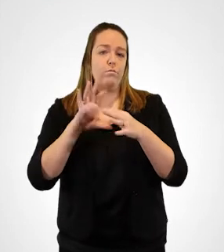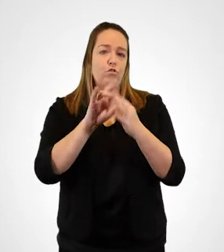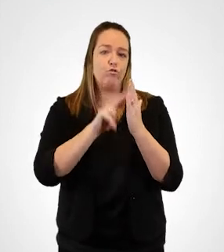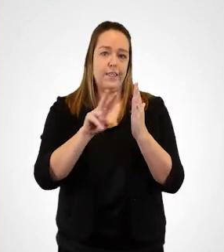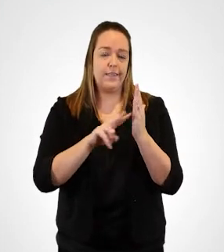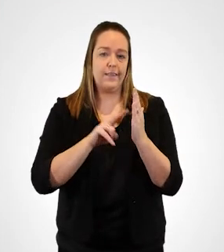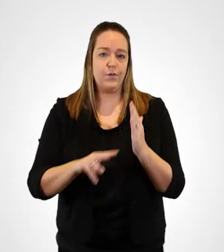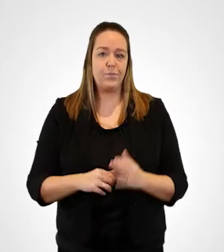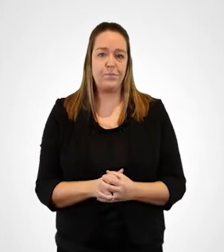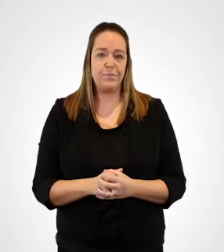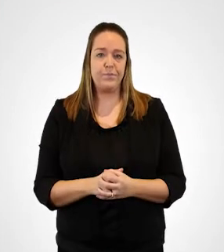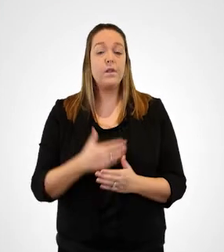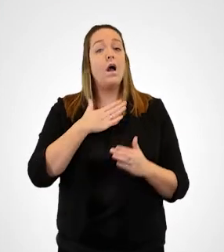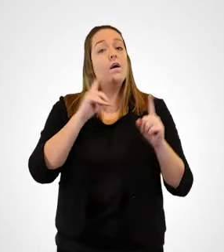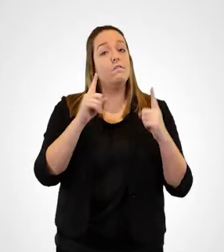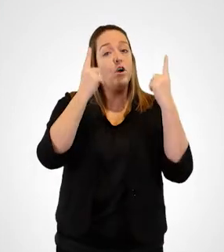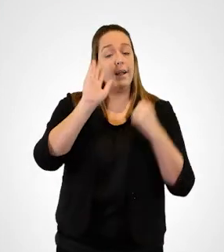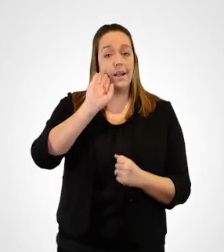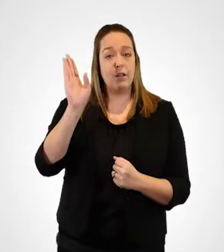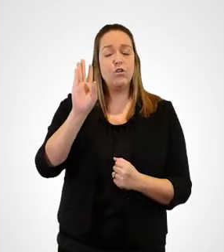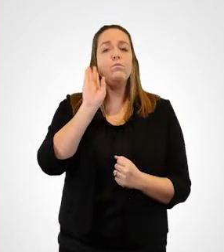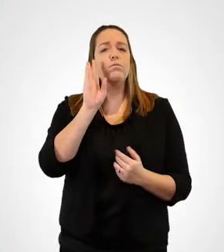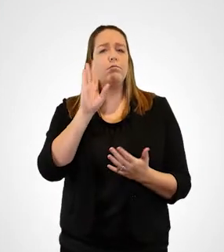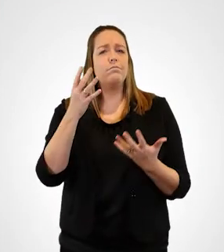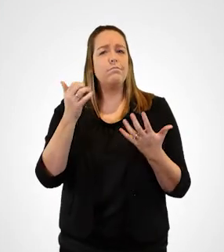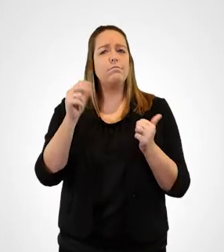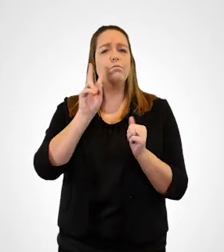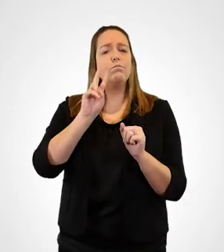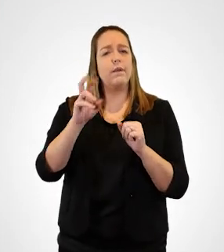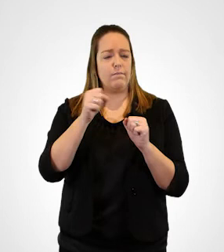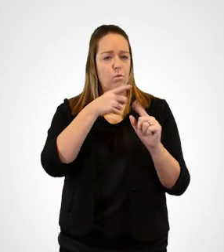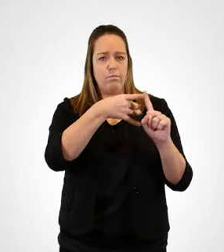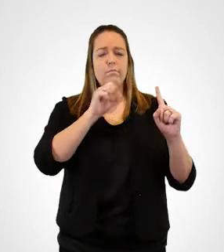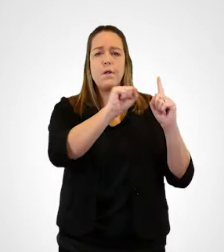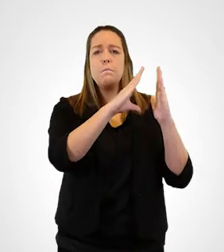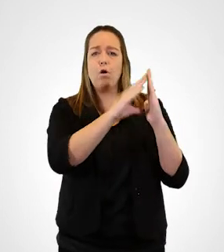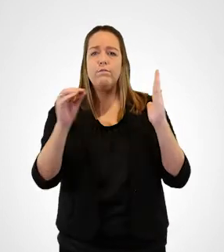Now, in the previous lecture we looked at a particular model of reading,